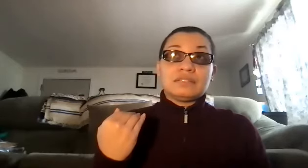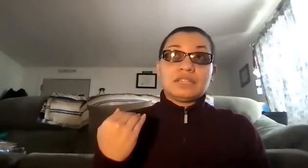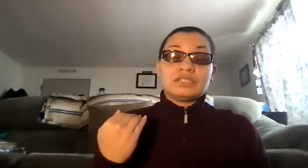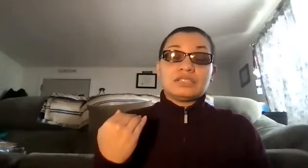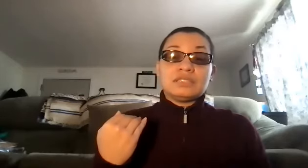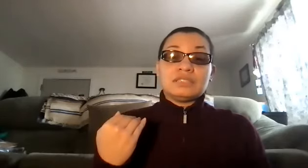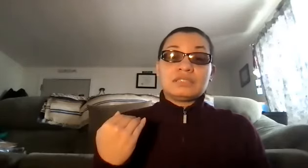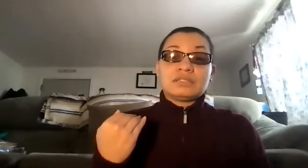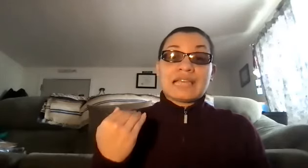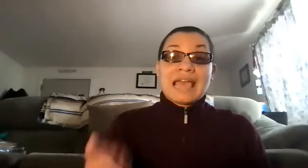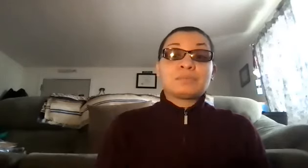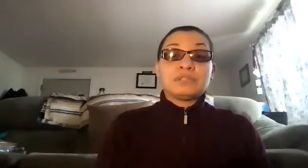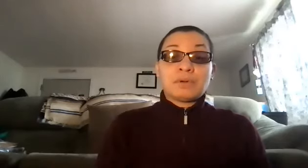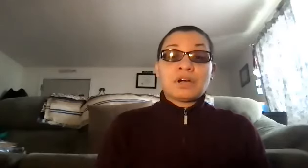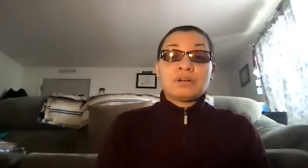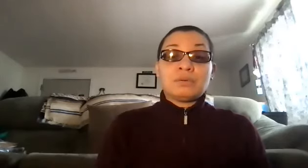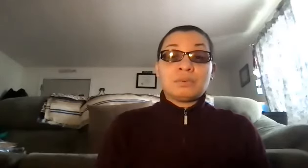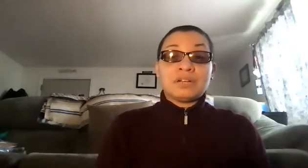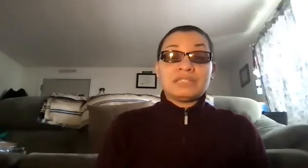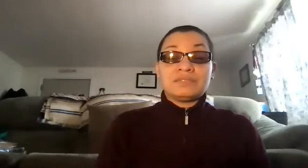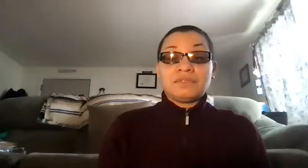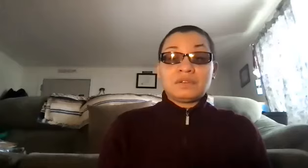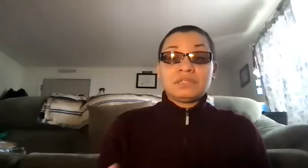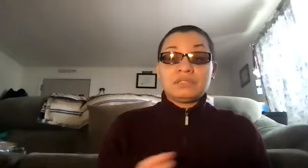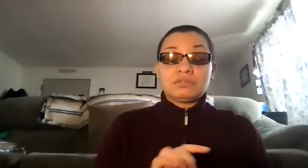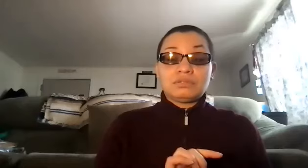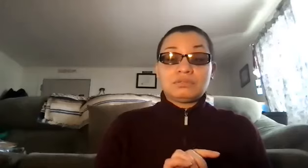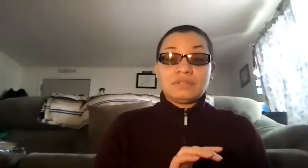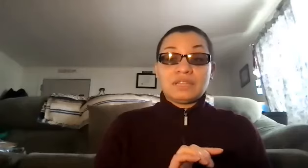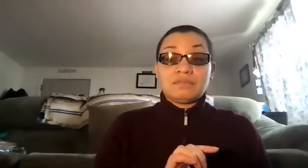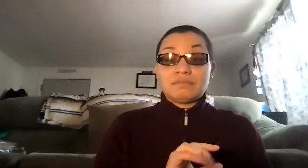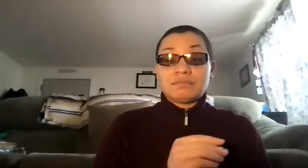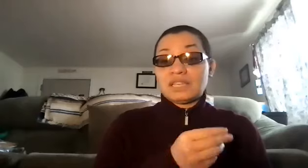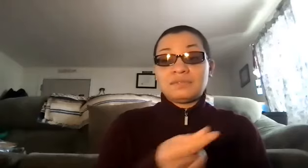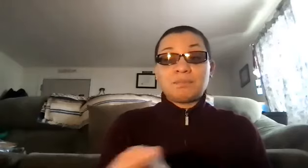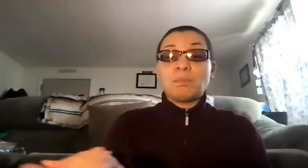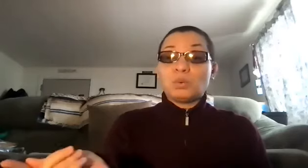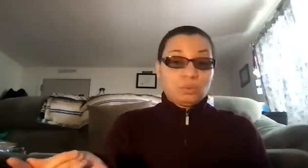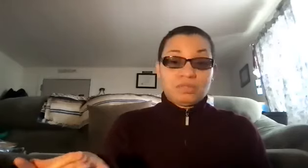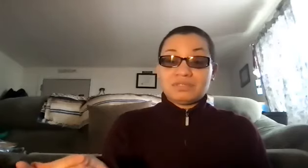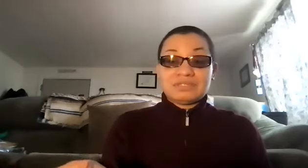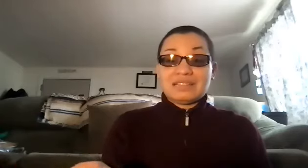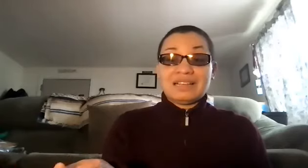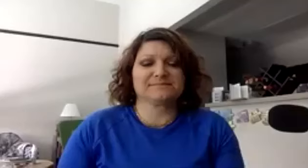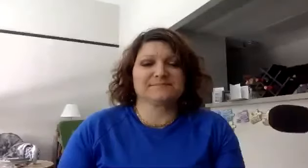there is the caption part where it's very it's smooth like there's